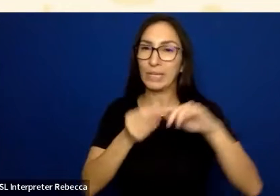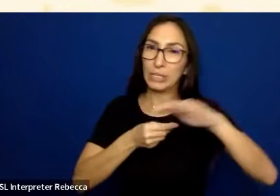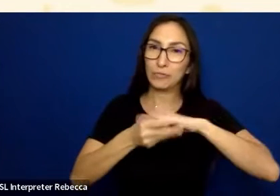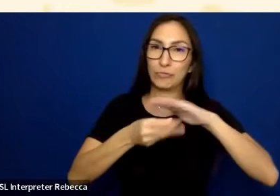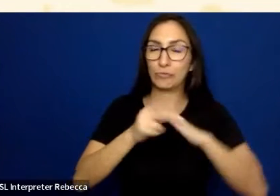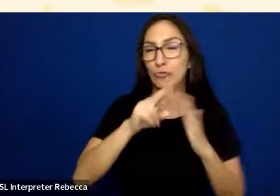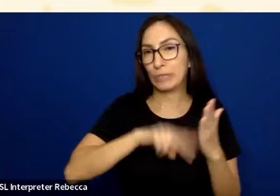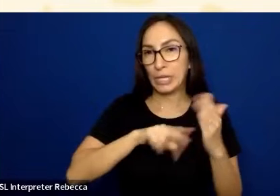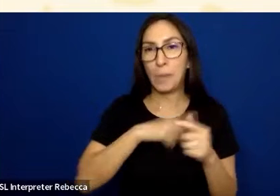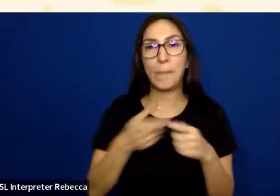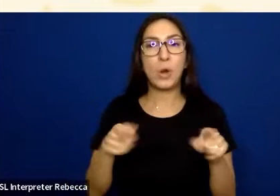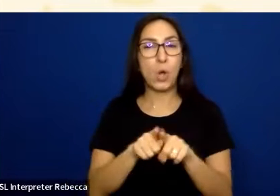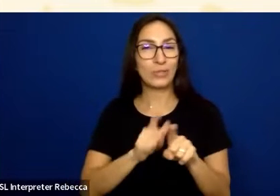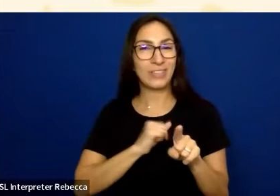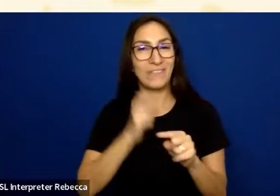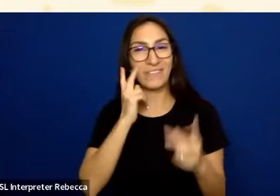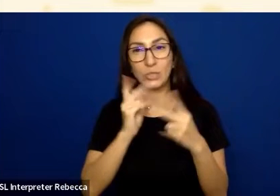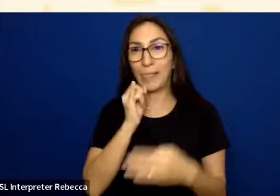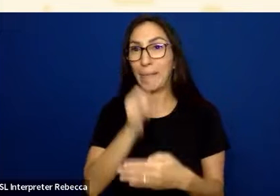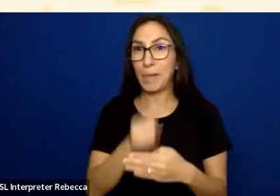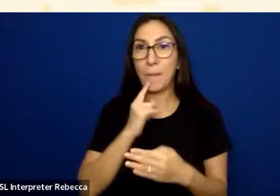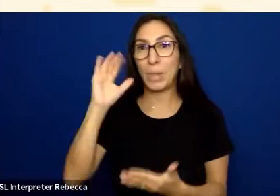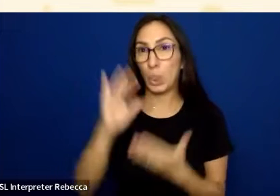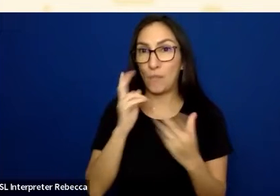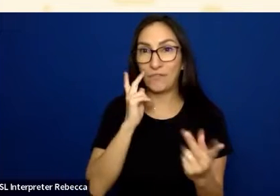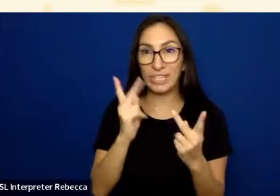So if there is a raise of hand, I might not be able to see,